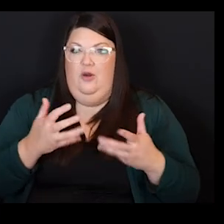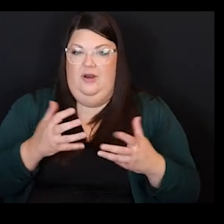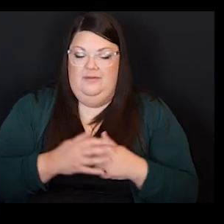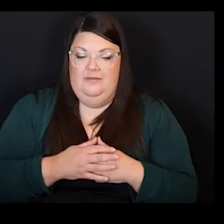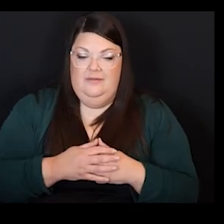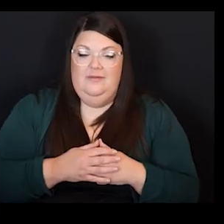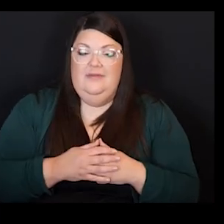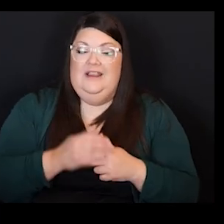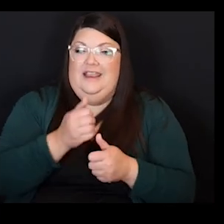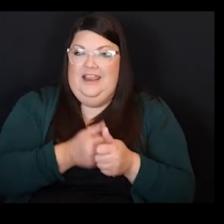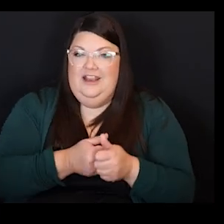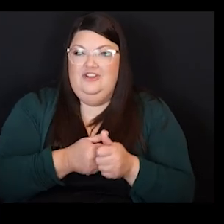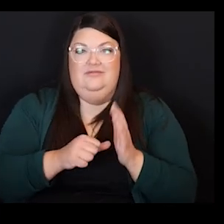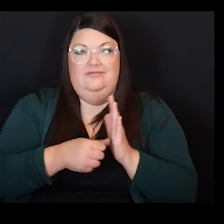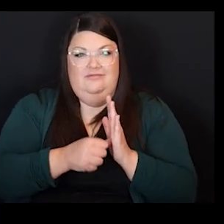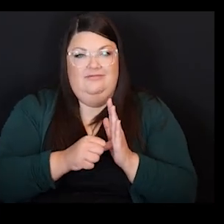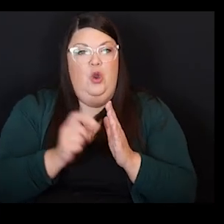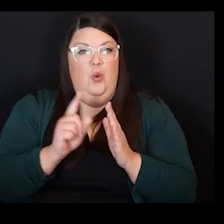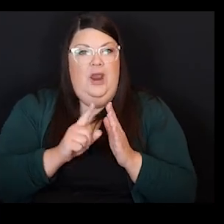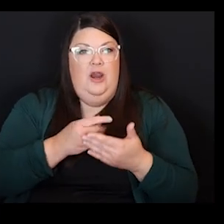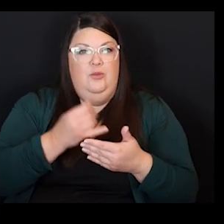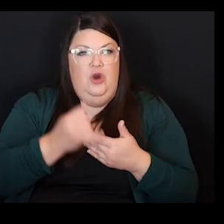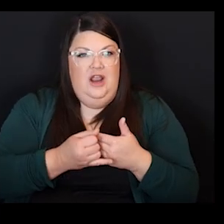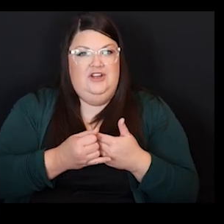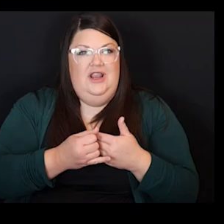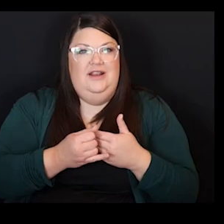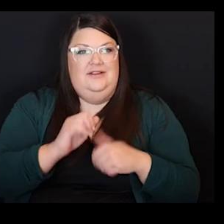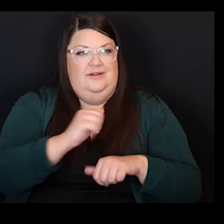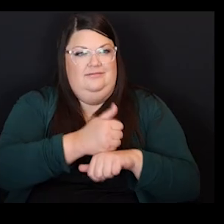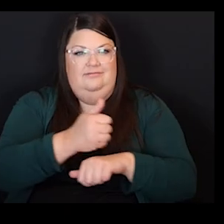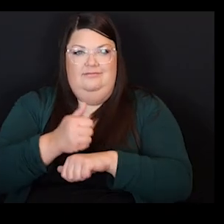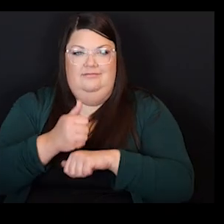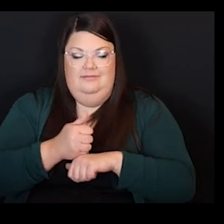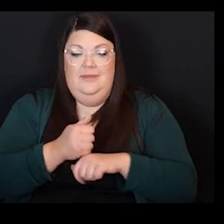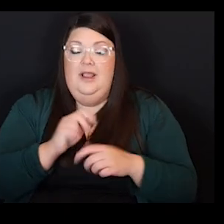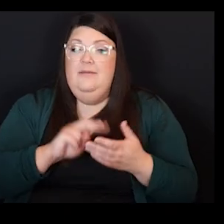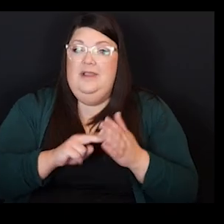projects are stationed, and these are interactive meaning you can select a highlighted location for